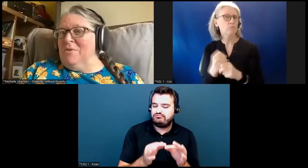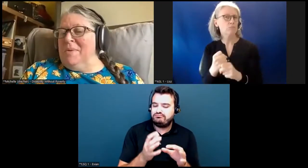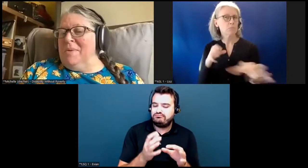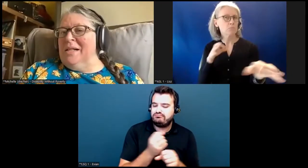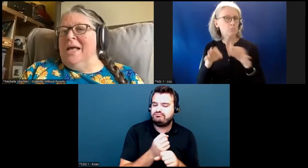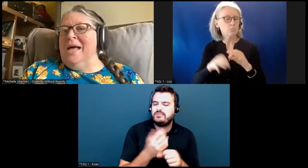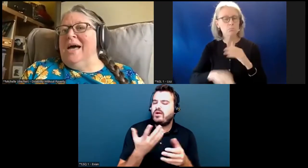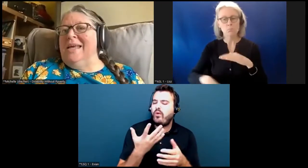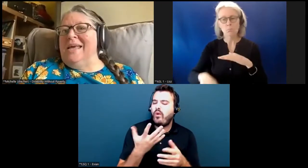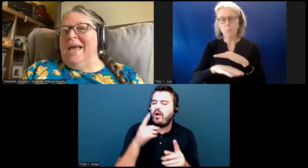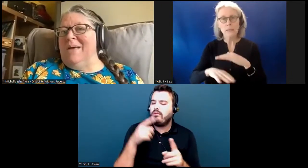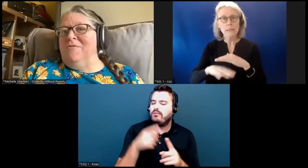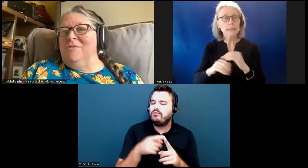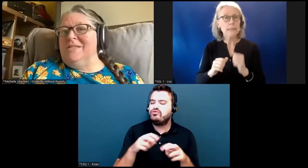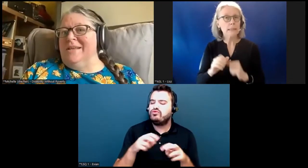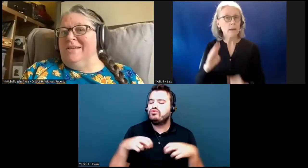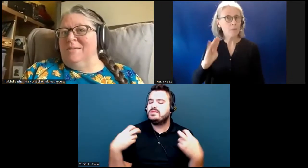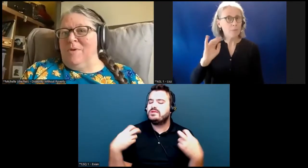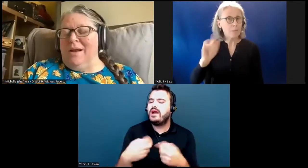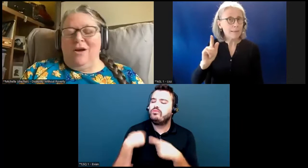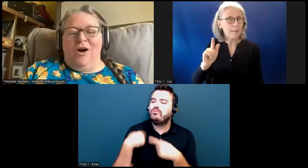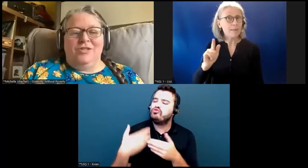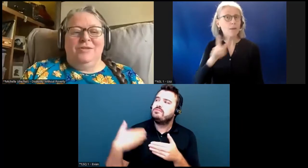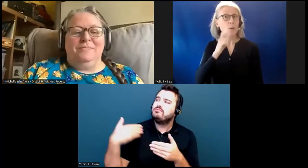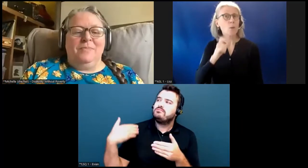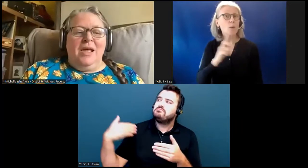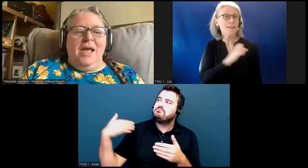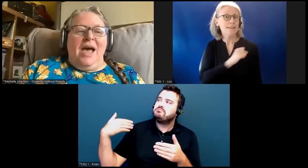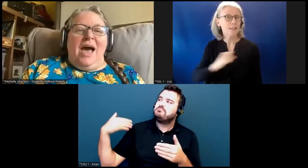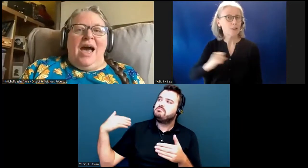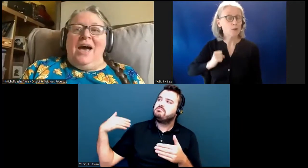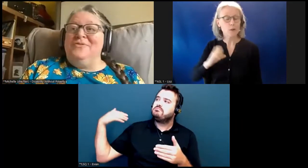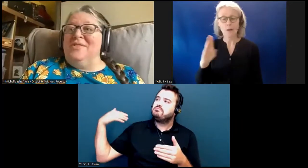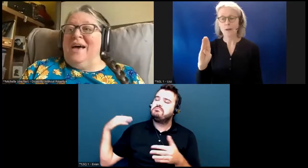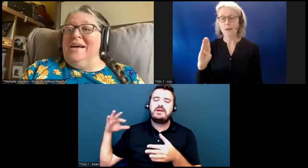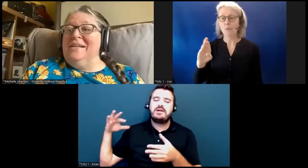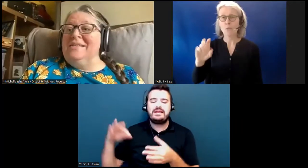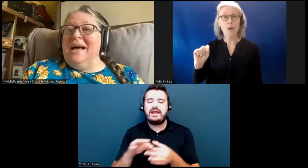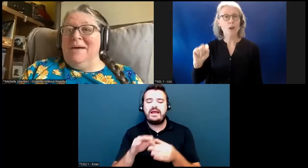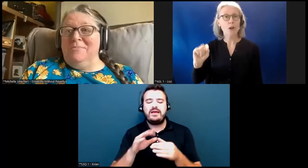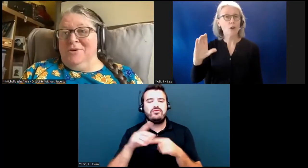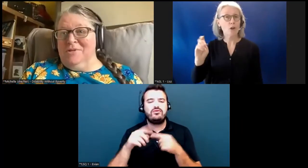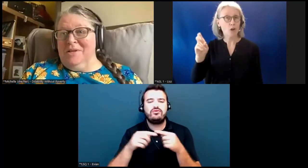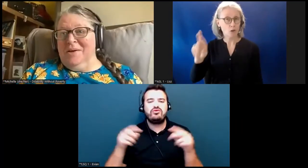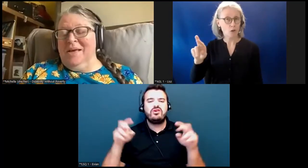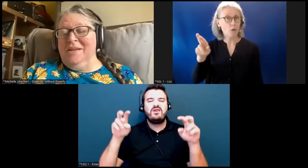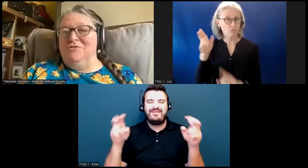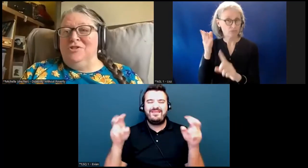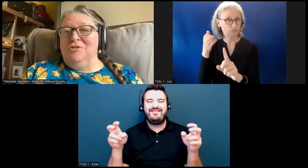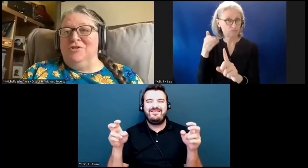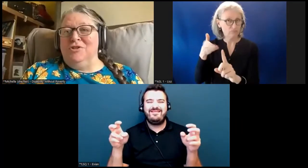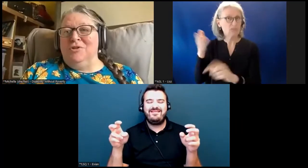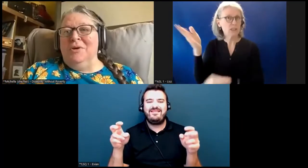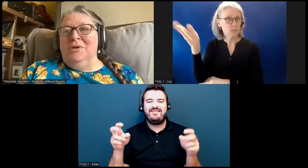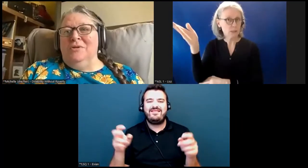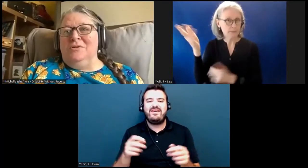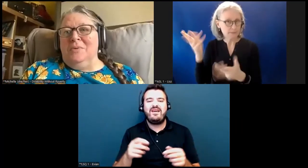A AND IT CAME FROM SENATOR. AFTER THAT, I'M GOING TO INTRODUCE YOU TO